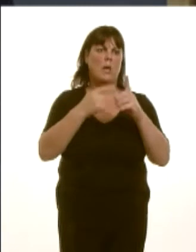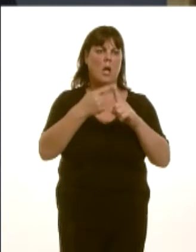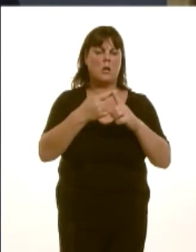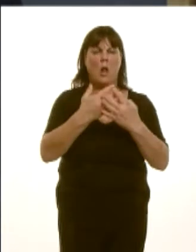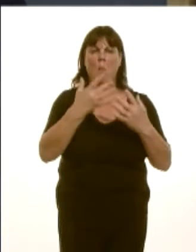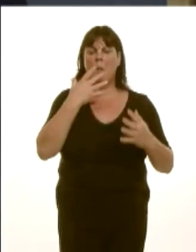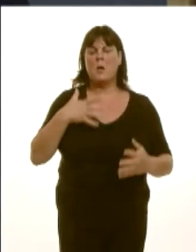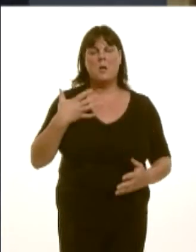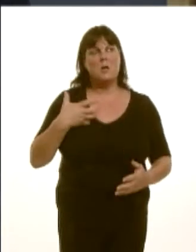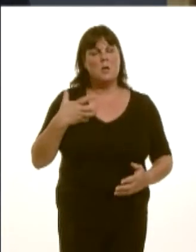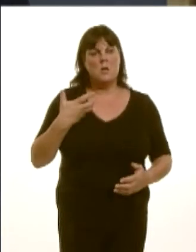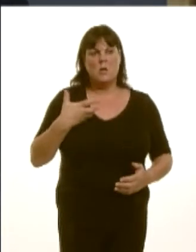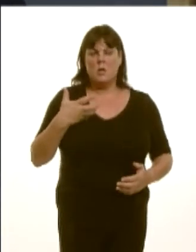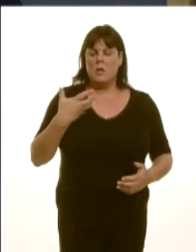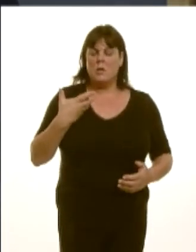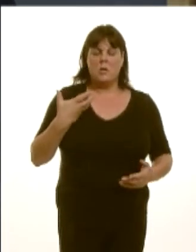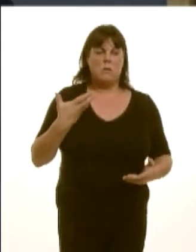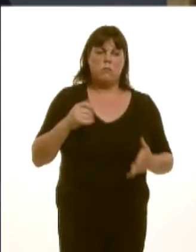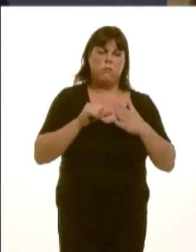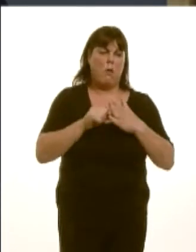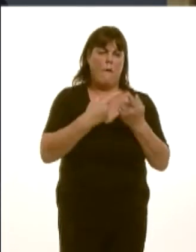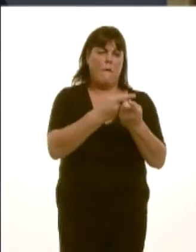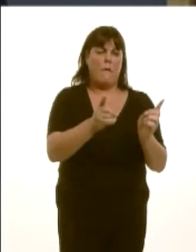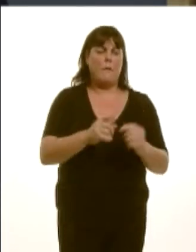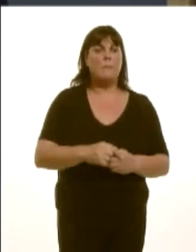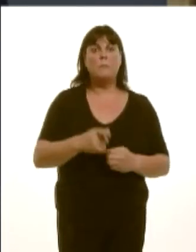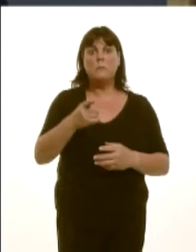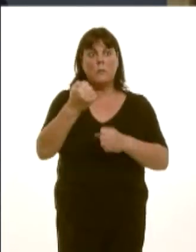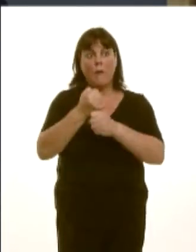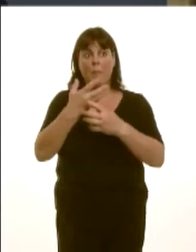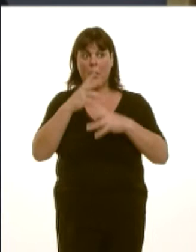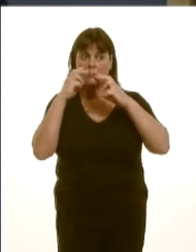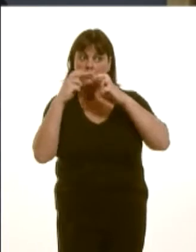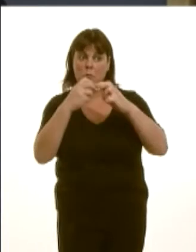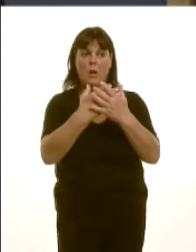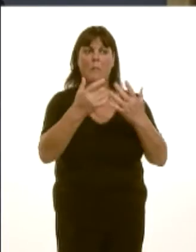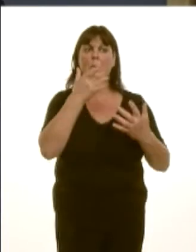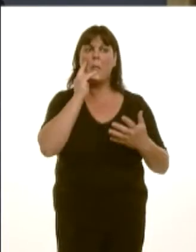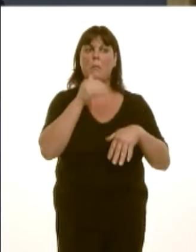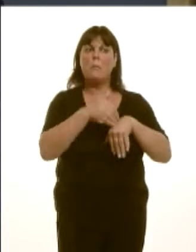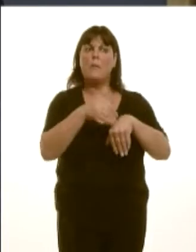Has the Government undertaken a study to see how many people have been affected by having